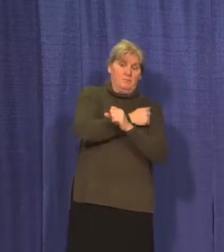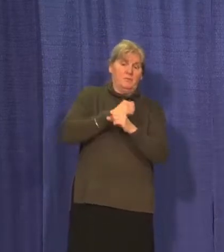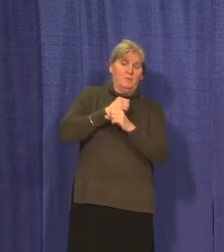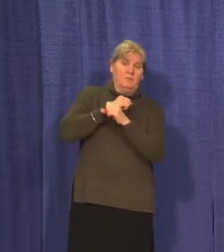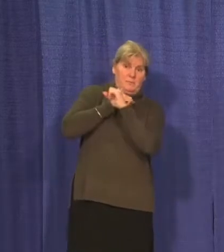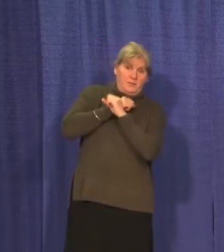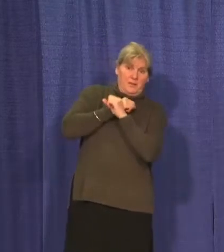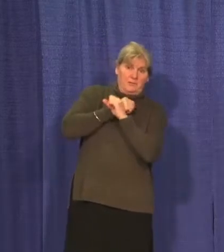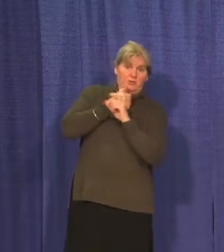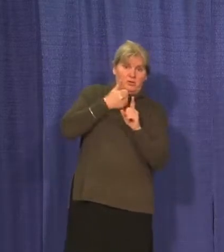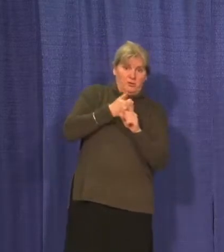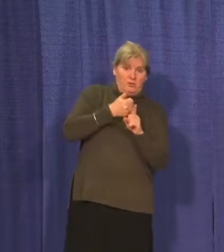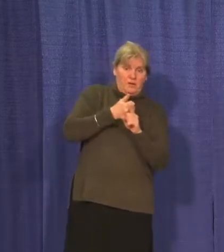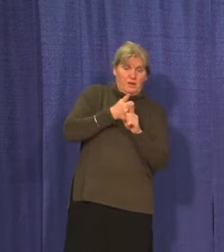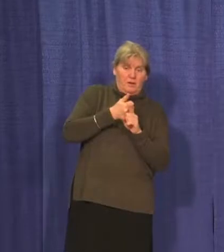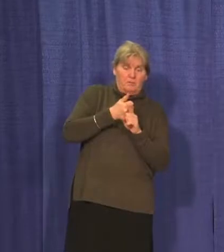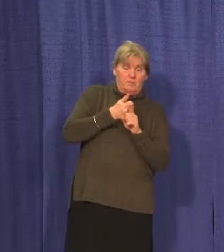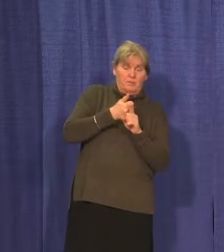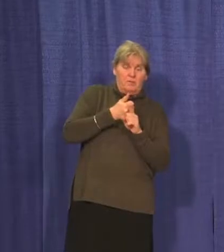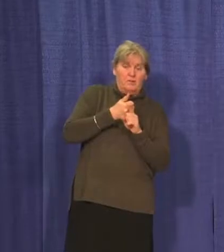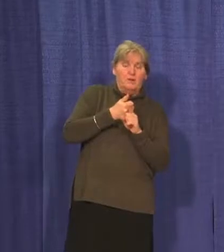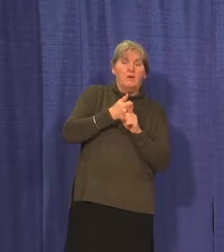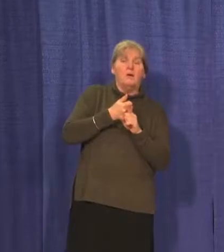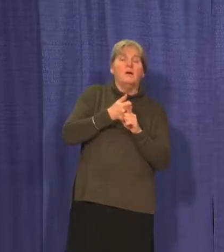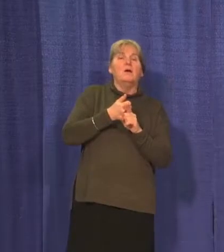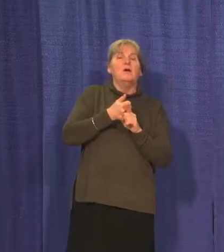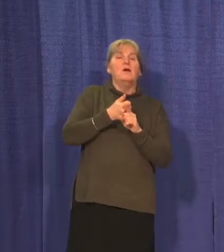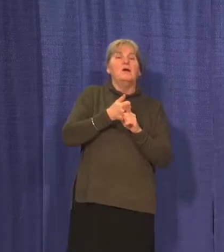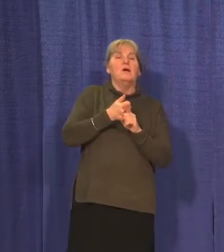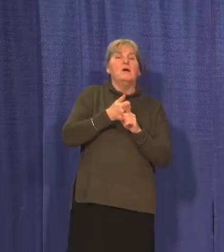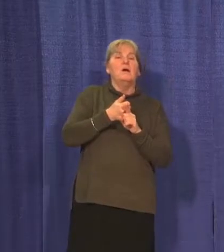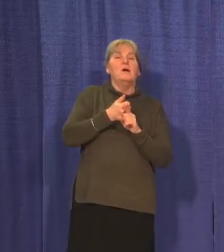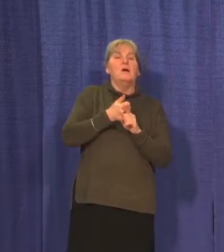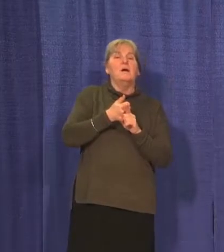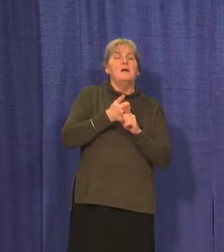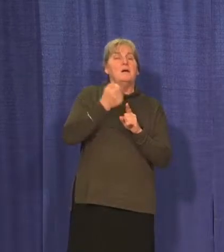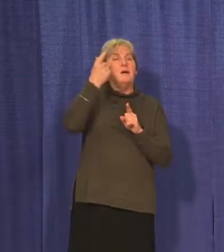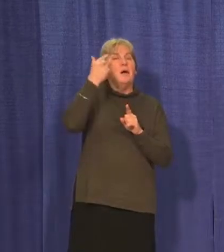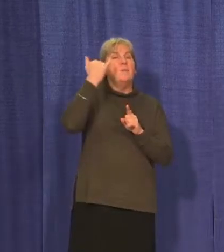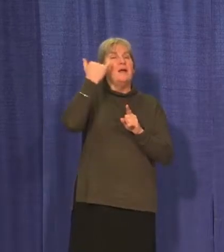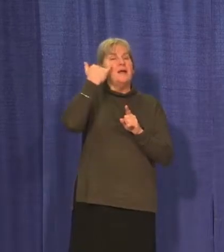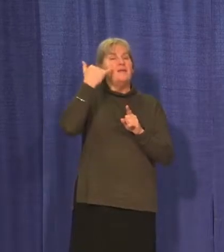But also, if you have an 80 percent vaccinated